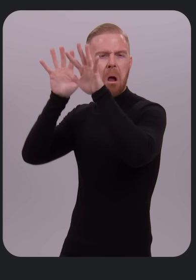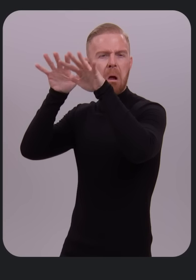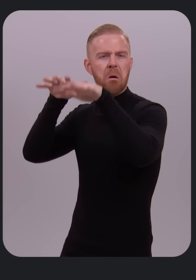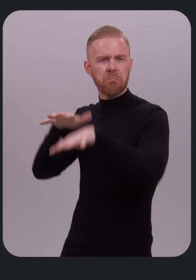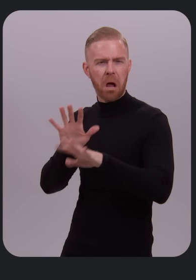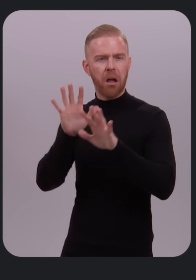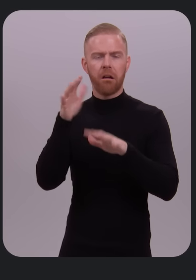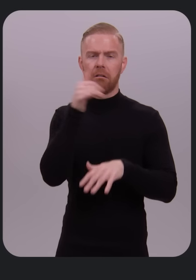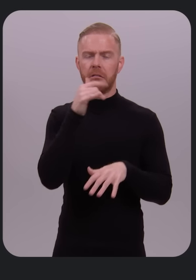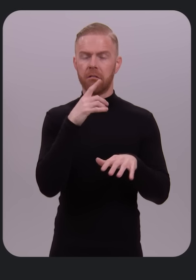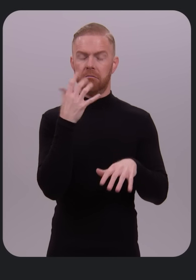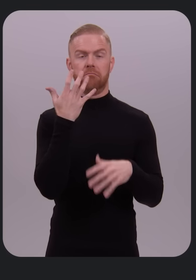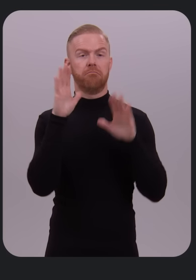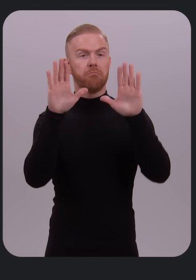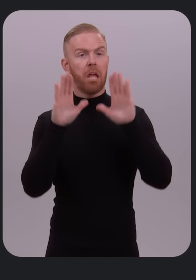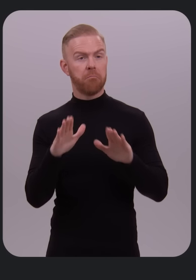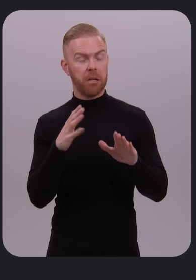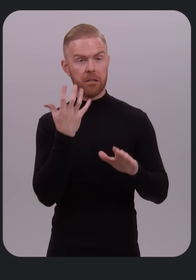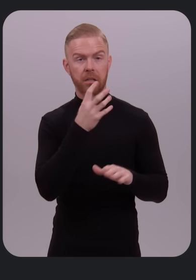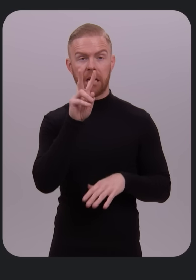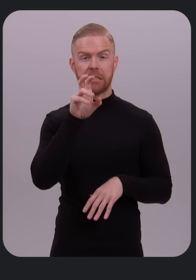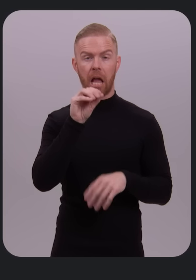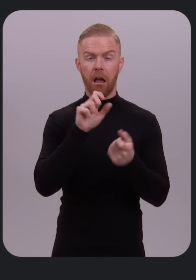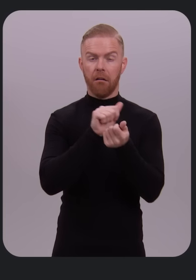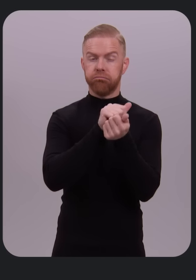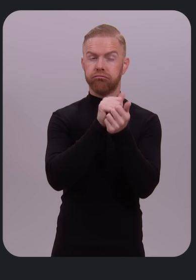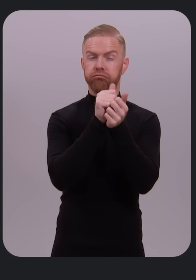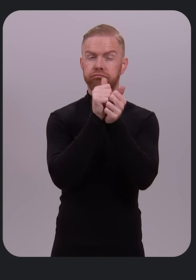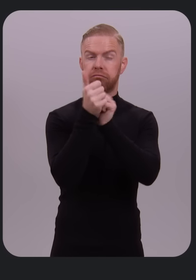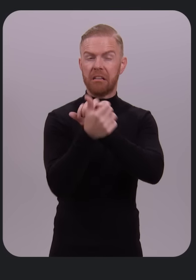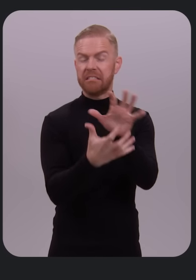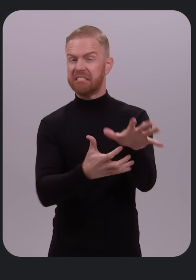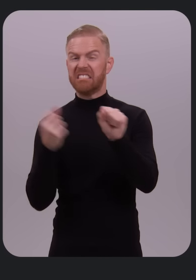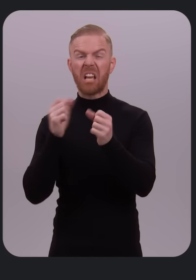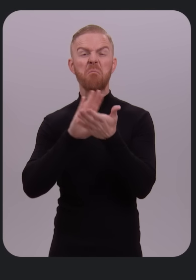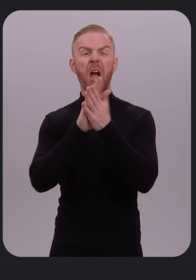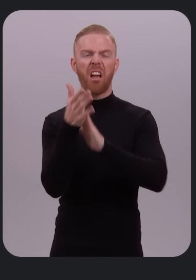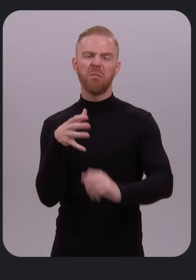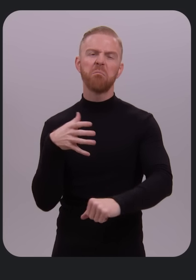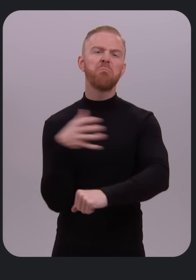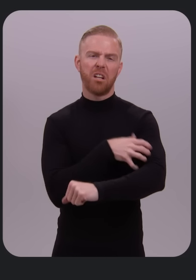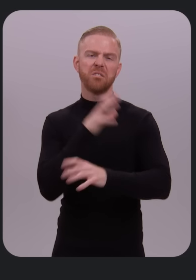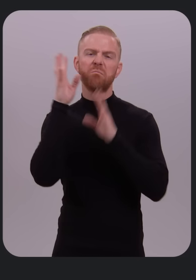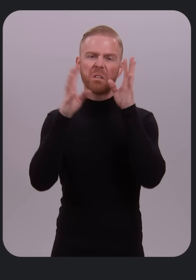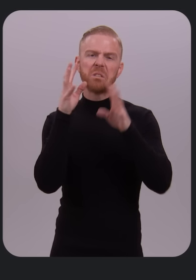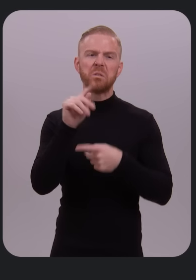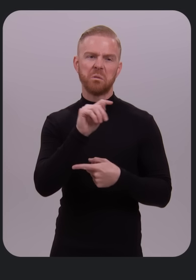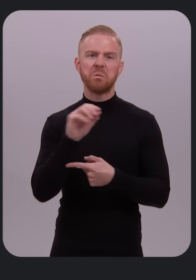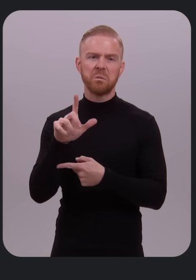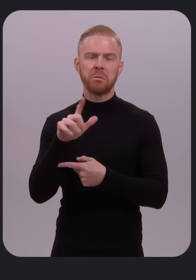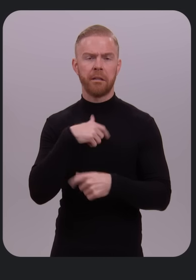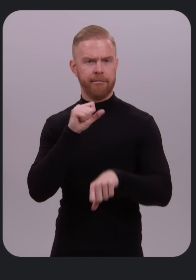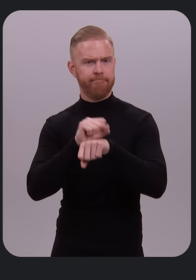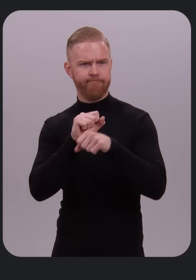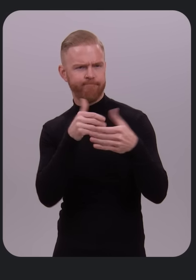how fast Veo continues to evolve as a powerful creative tool. And we've been working closely with the film industry